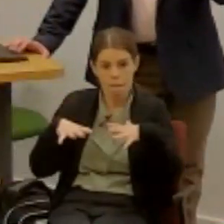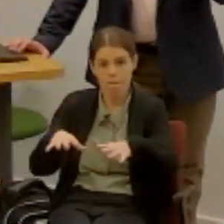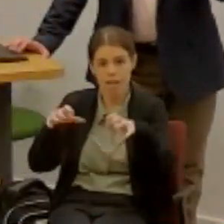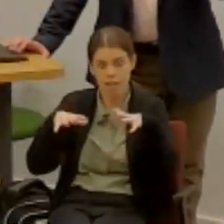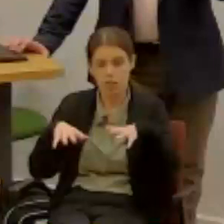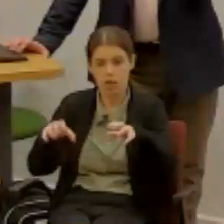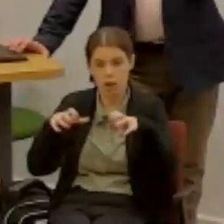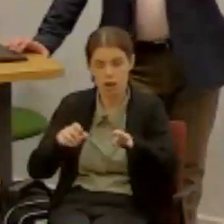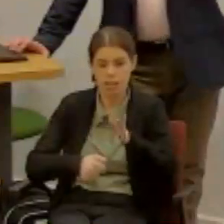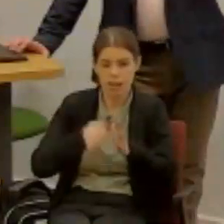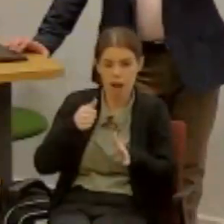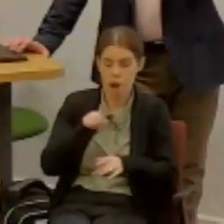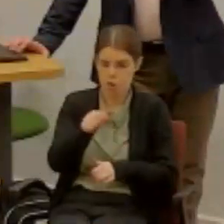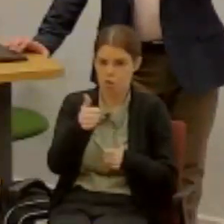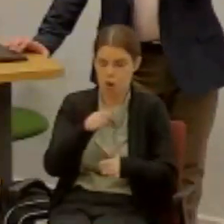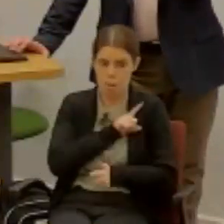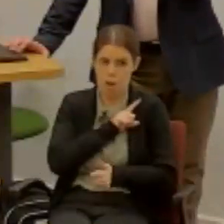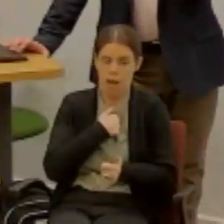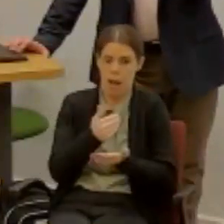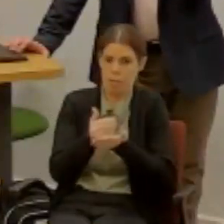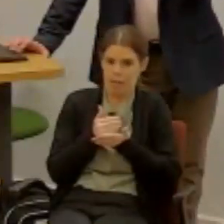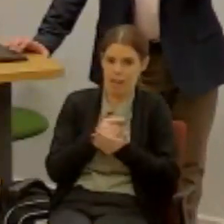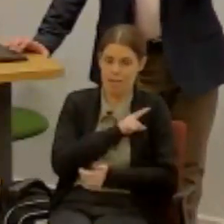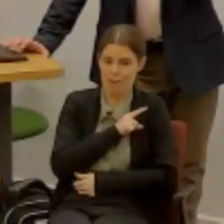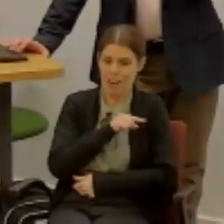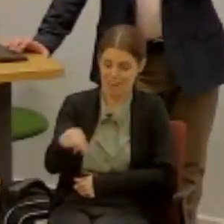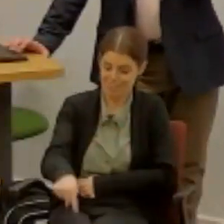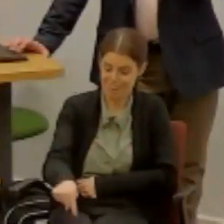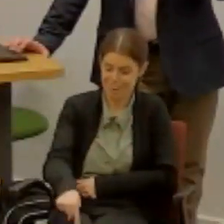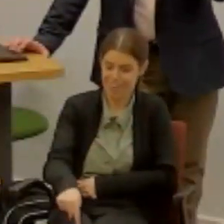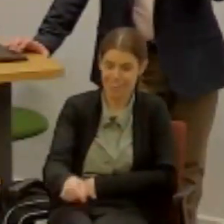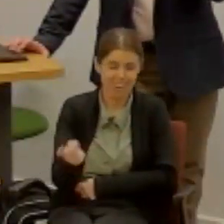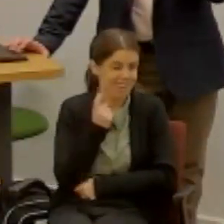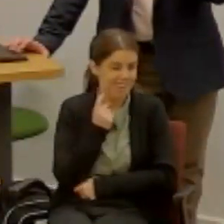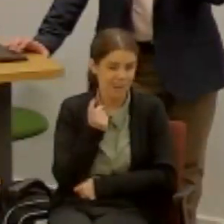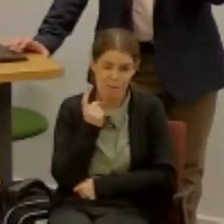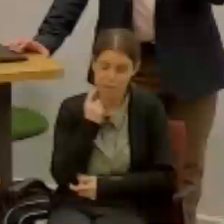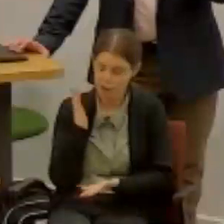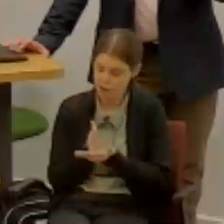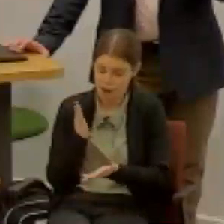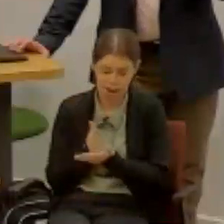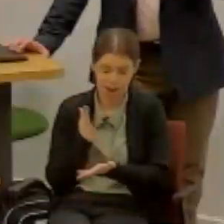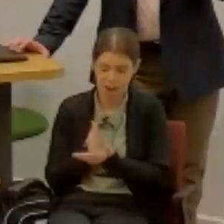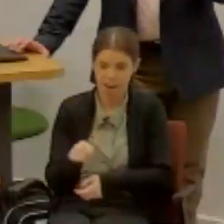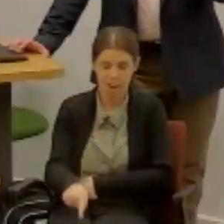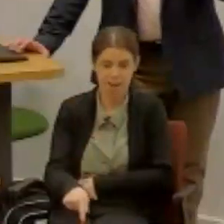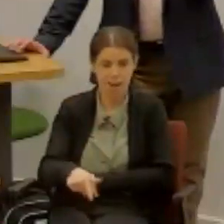You know? See, because knees are really simple, really, really simple, prepared to breathe, which